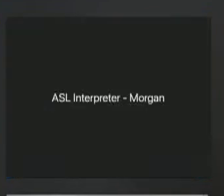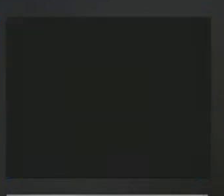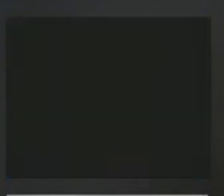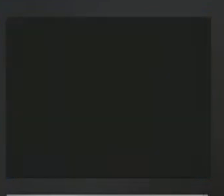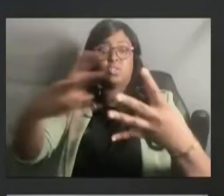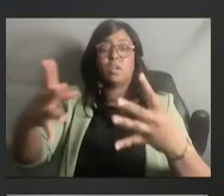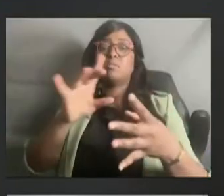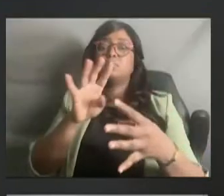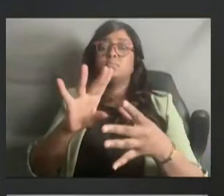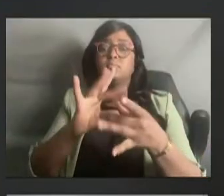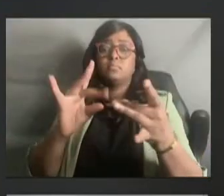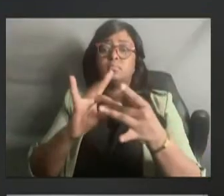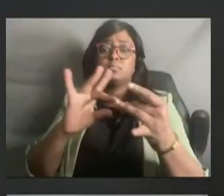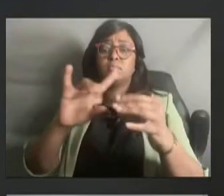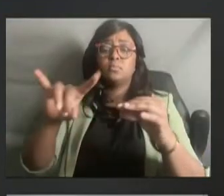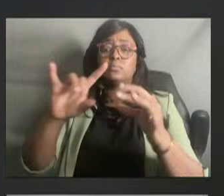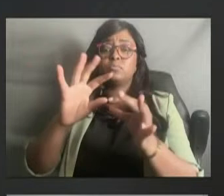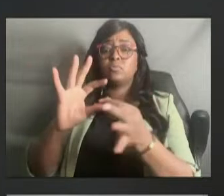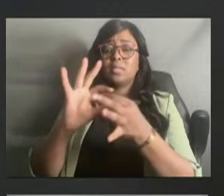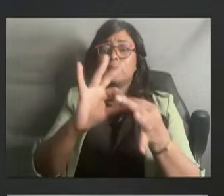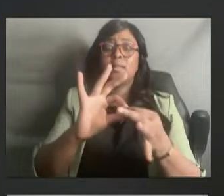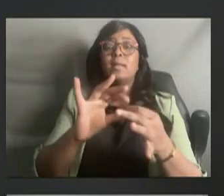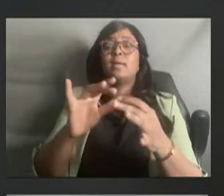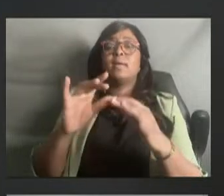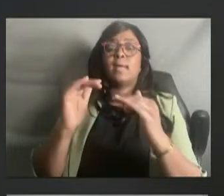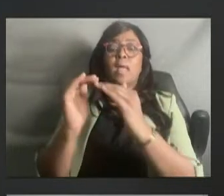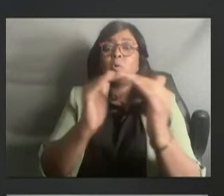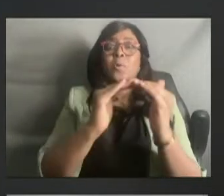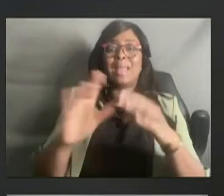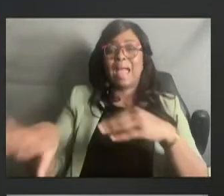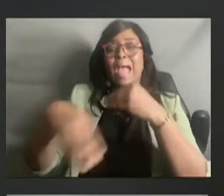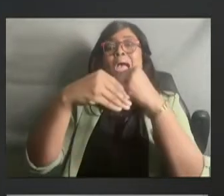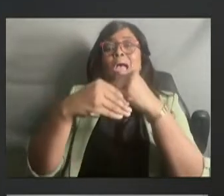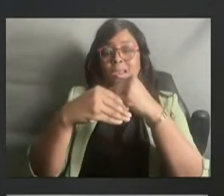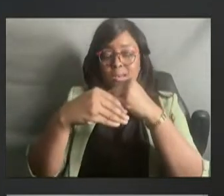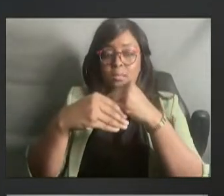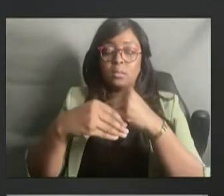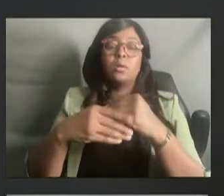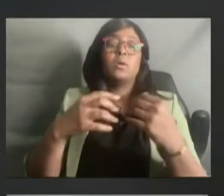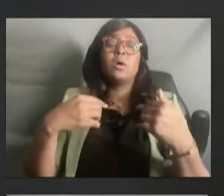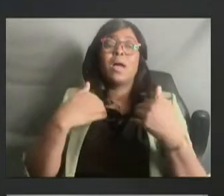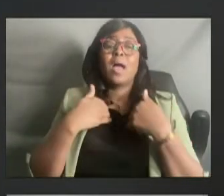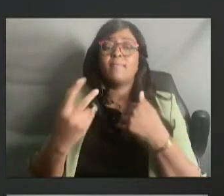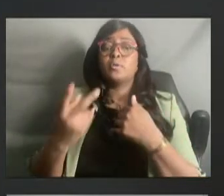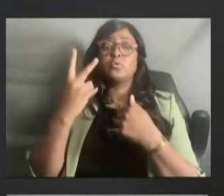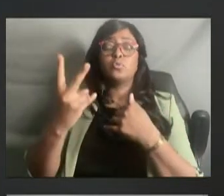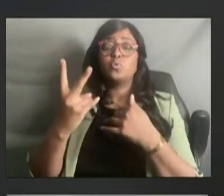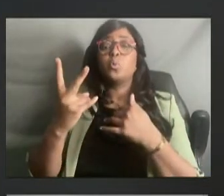slide please. So this was that chart that I was talking to you